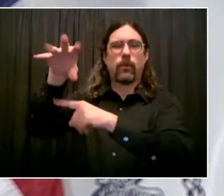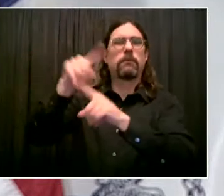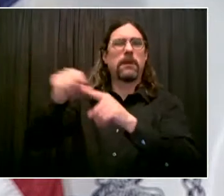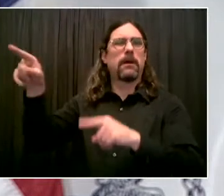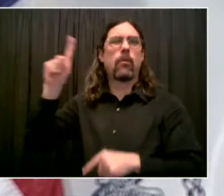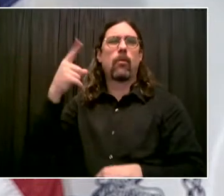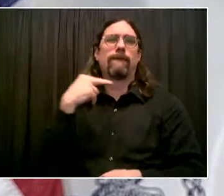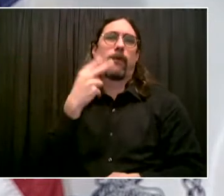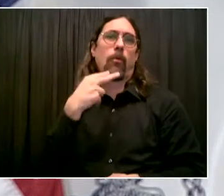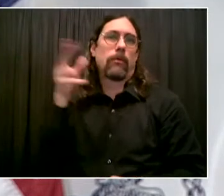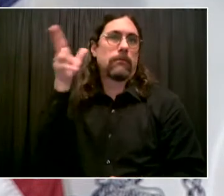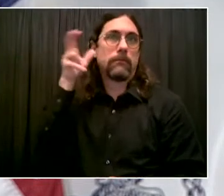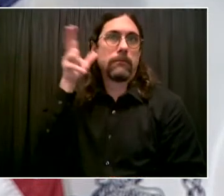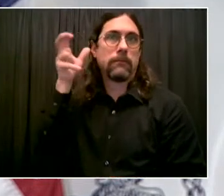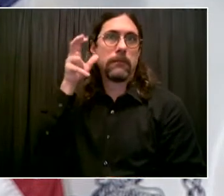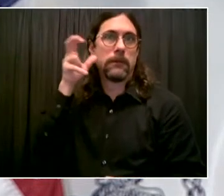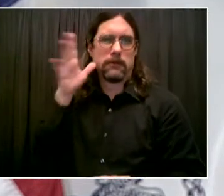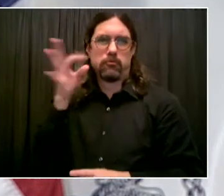ONLY. RRSOY Y R FOTH E TECHNICAL DIFFICULTIES.